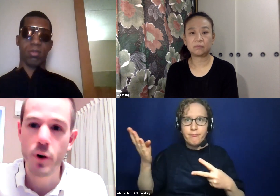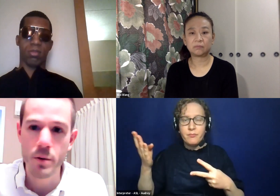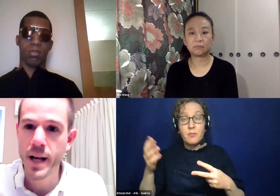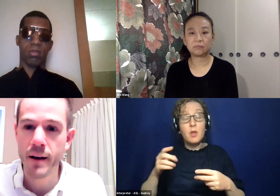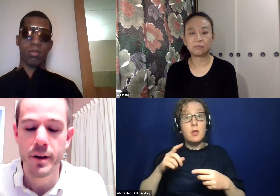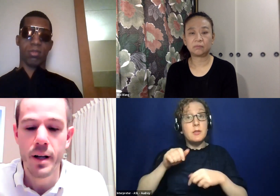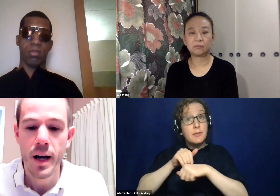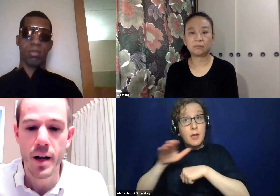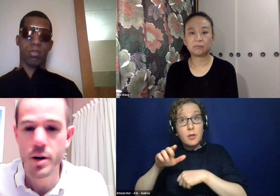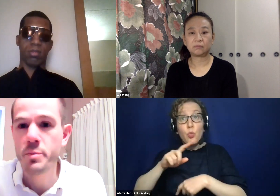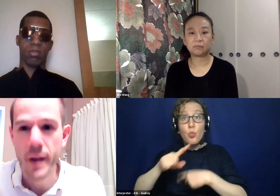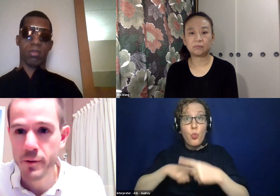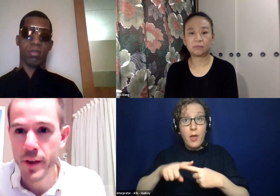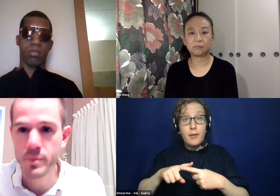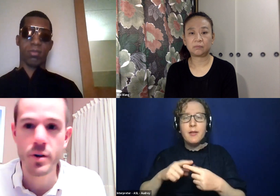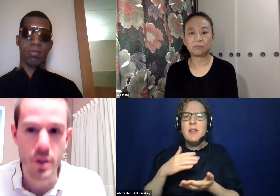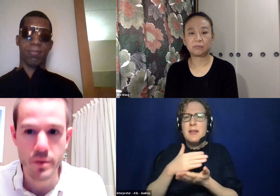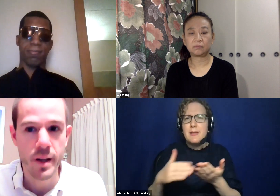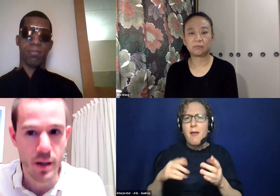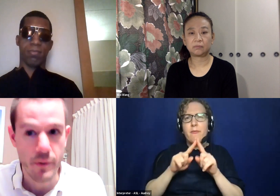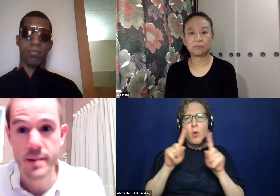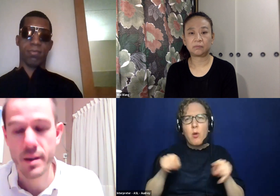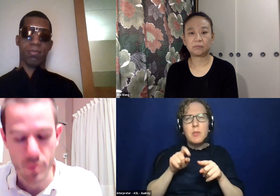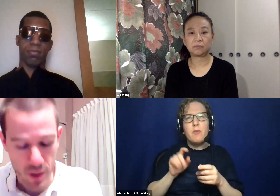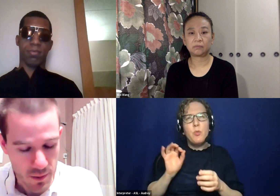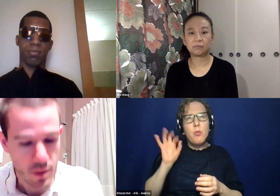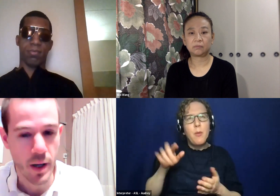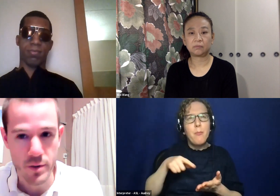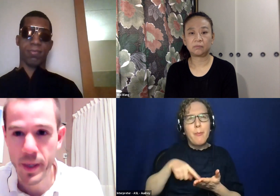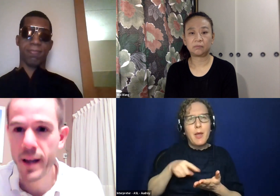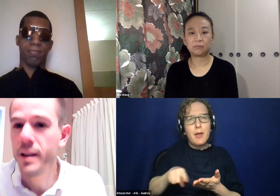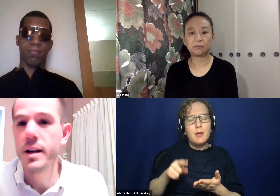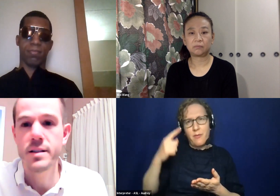forms have you need to pay for them so you need to think in advance that you will have to pay.